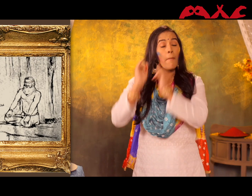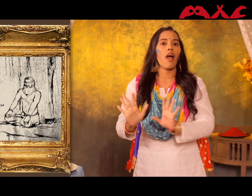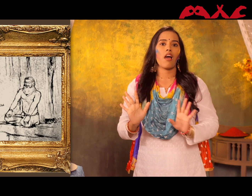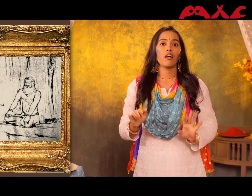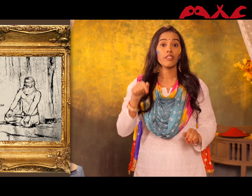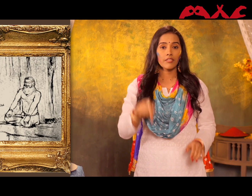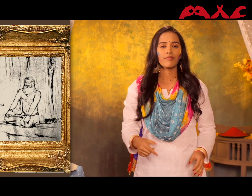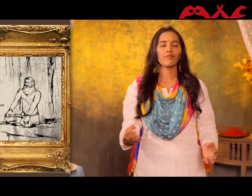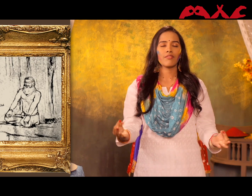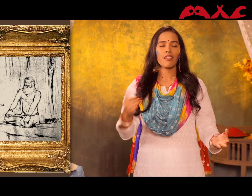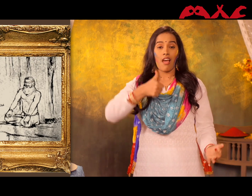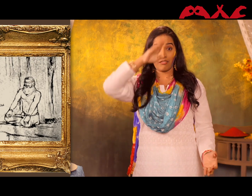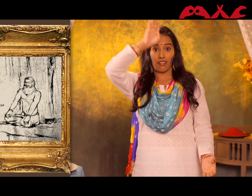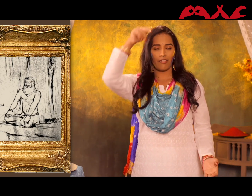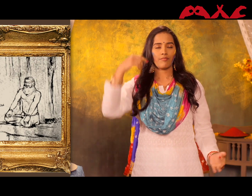Many years ago, he performed a penance.